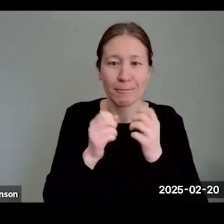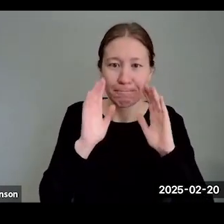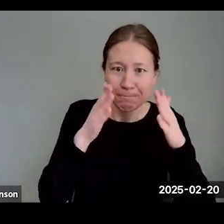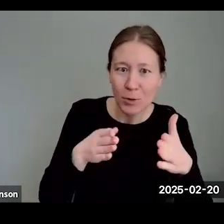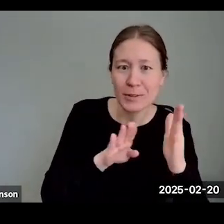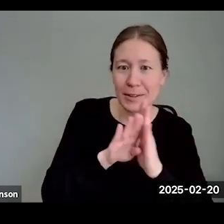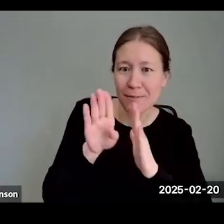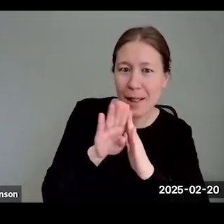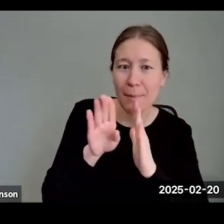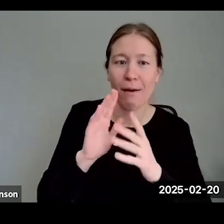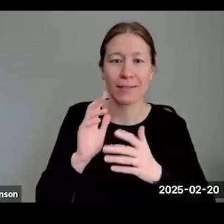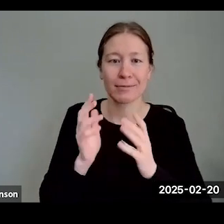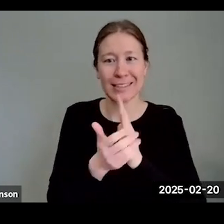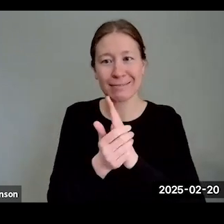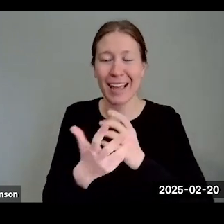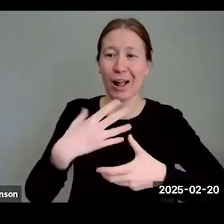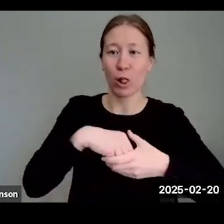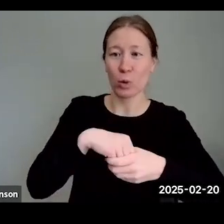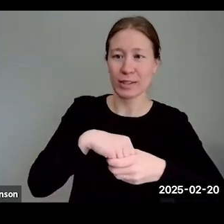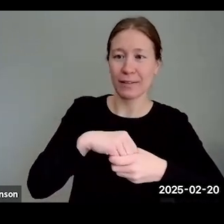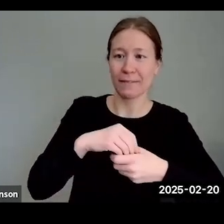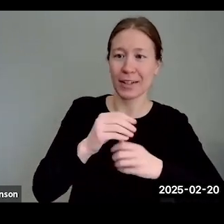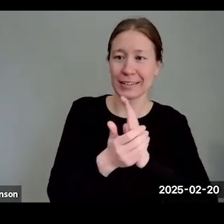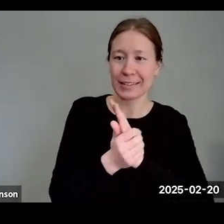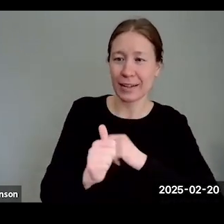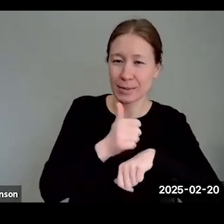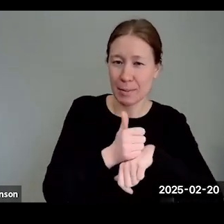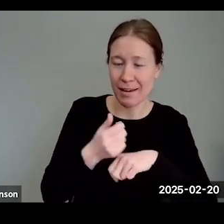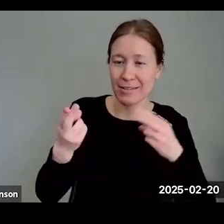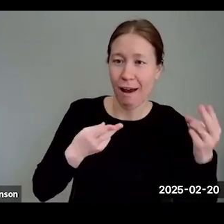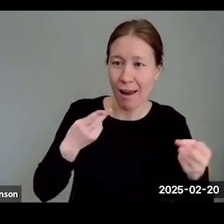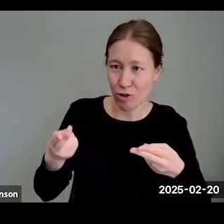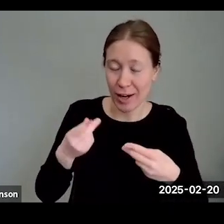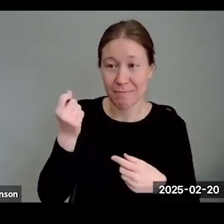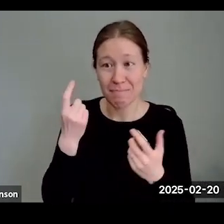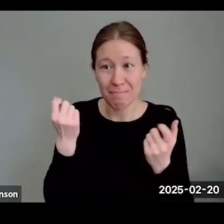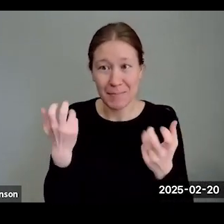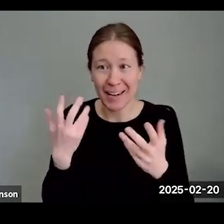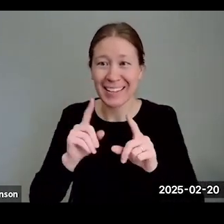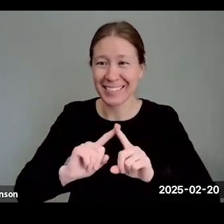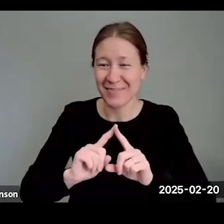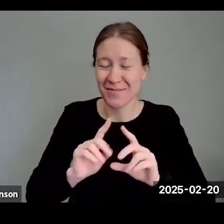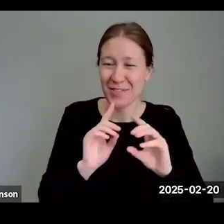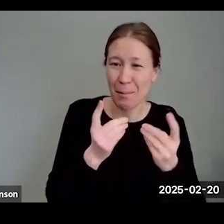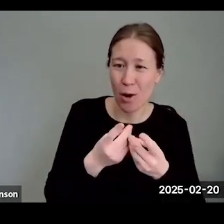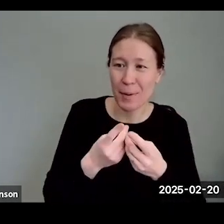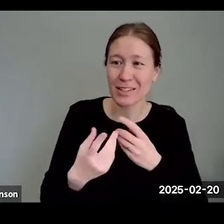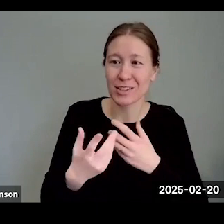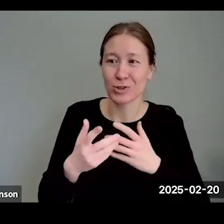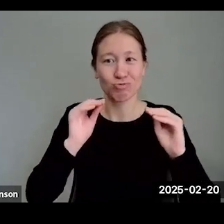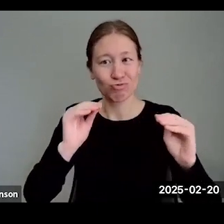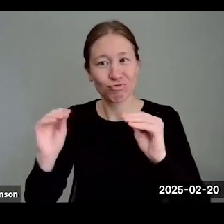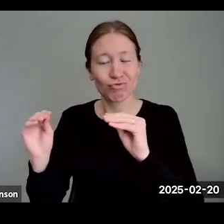So they have specific resources for hiring departments, including a lot of best practices to use in that hiring process.